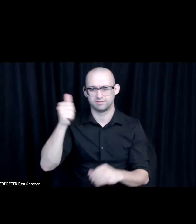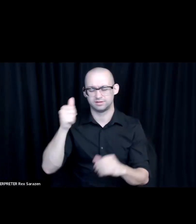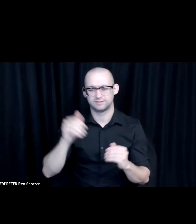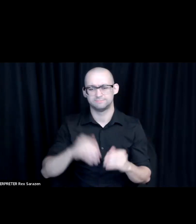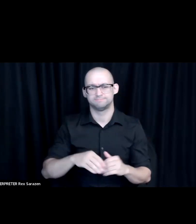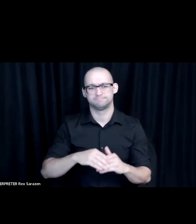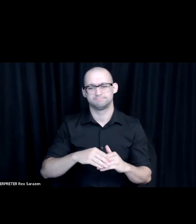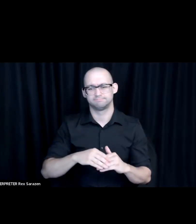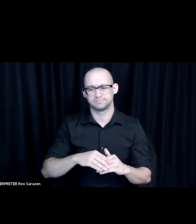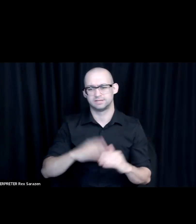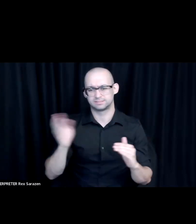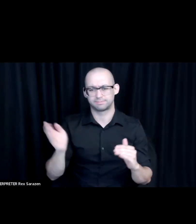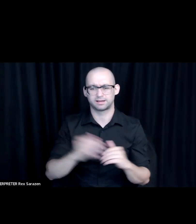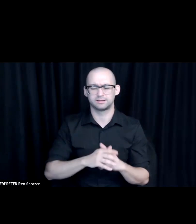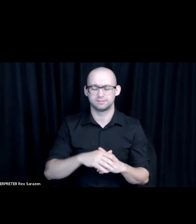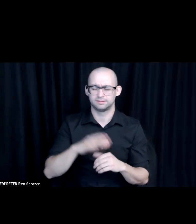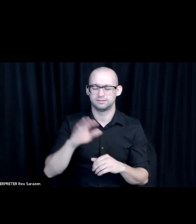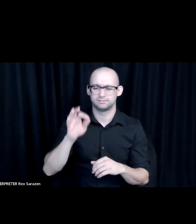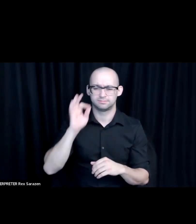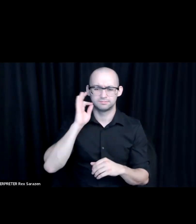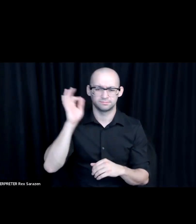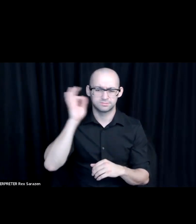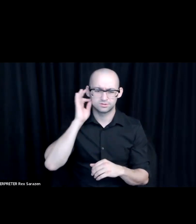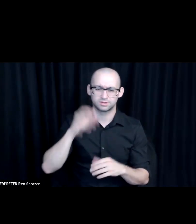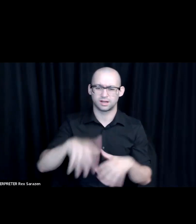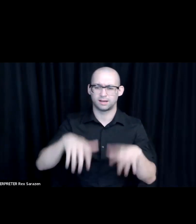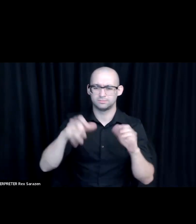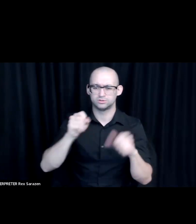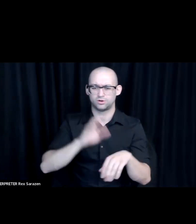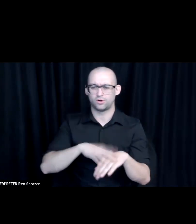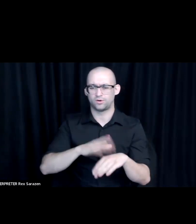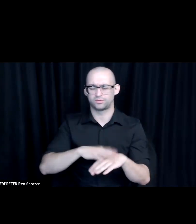and adoption on Tribal lands. This additional funding was made possible by the bipartisan